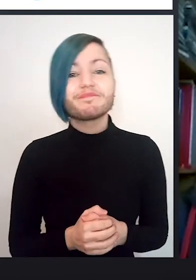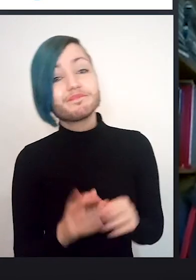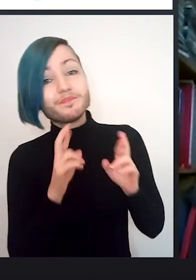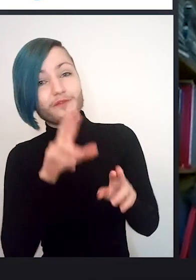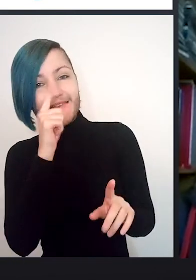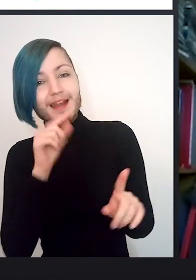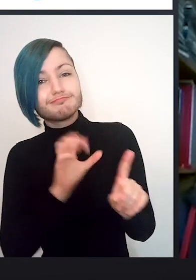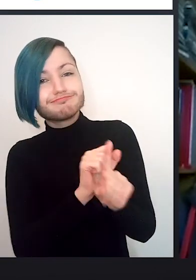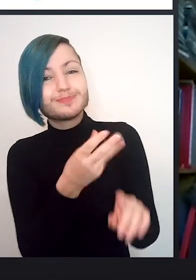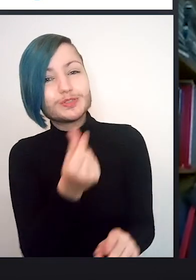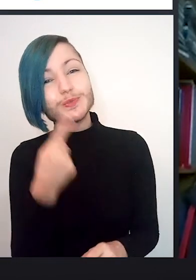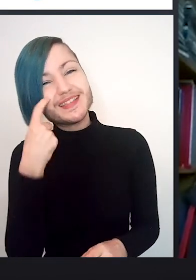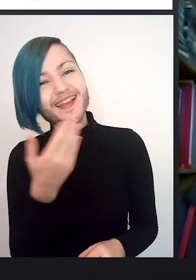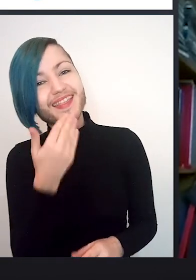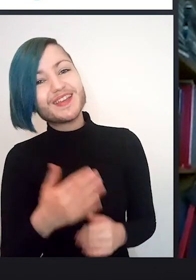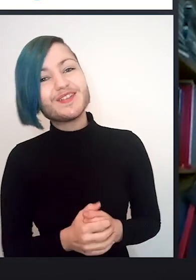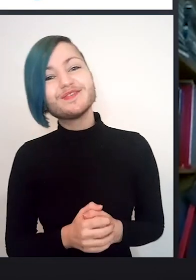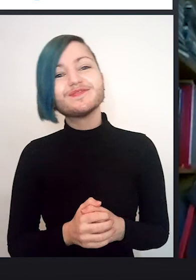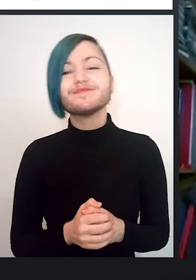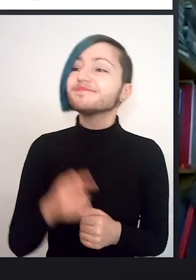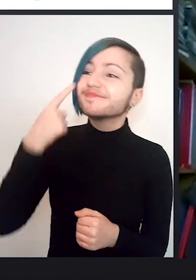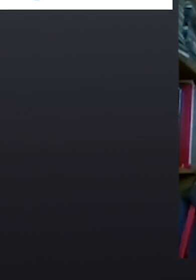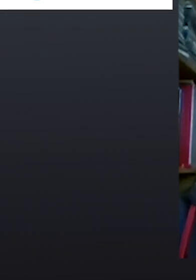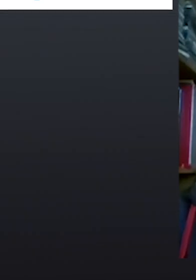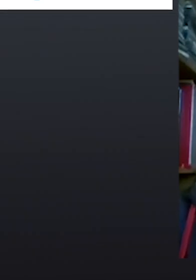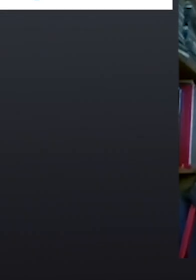Hopefully we'll catch up soon. Take care, thank you! Take care!